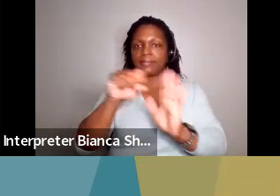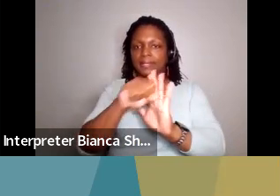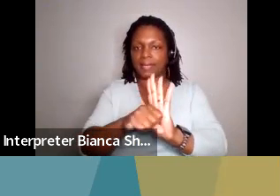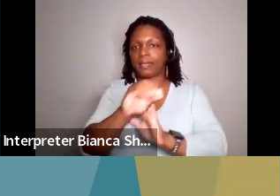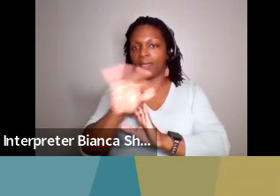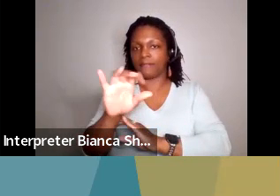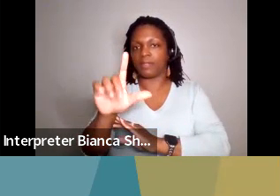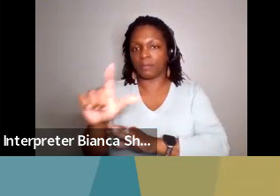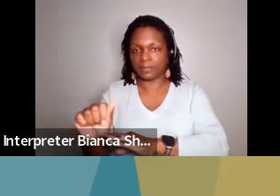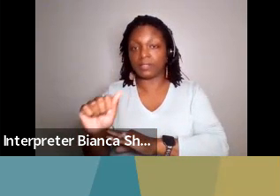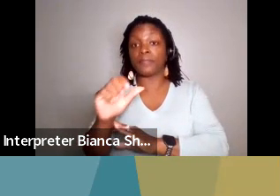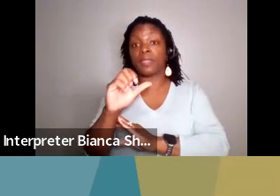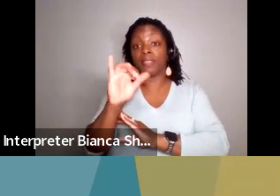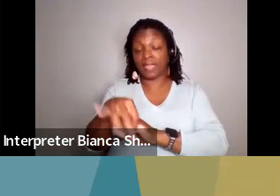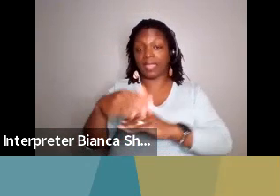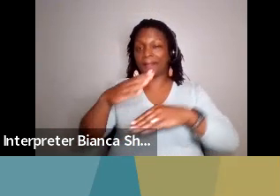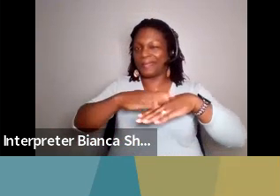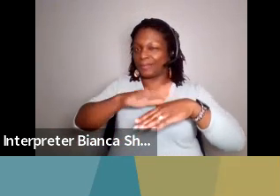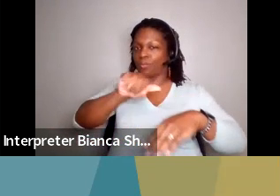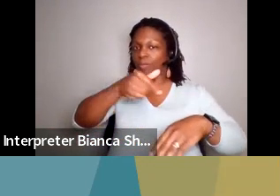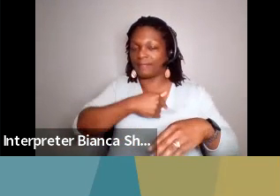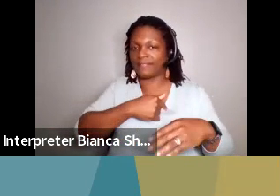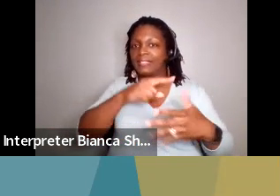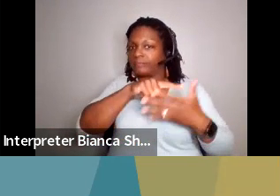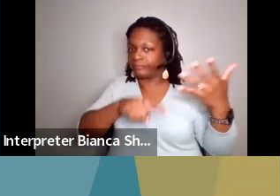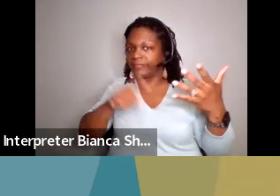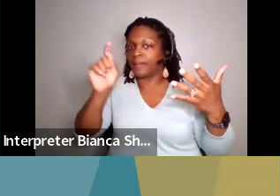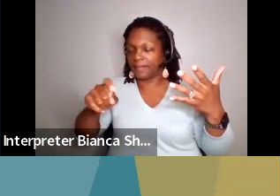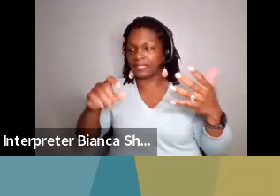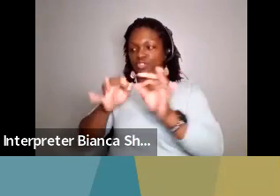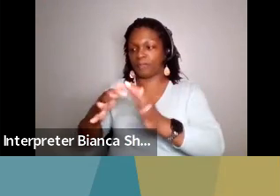Is now working towards looking at those minimum qualifications what they should be.